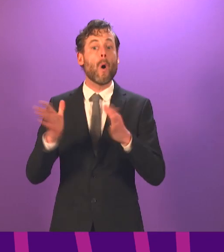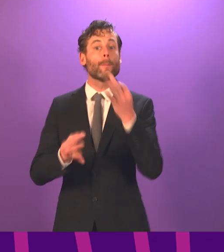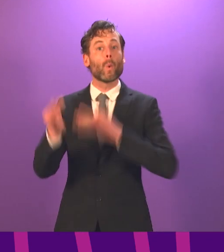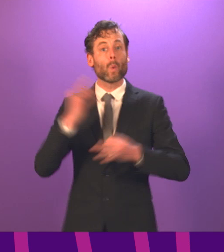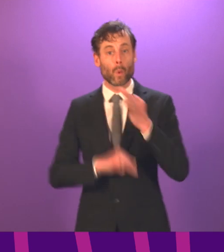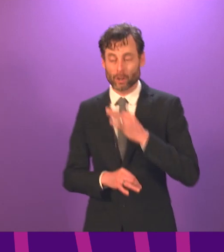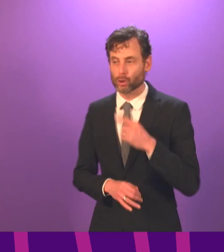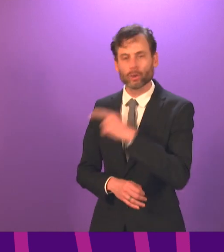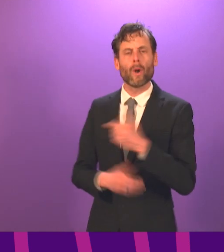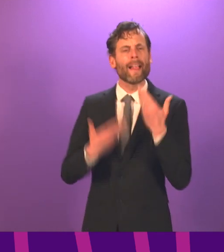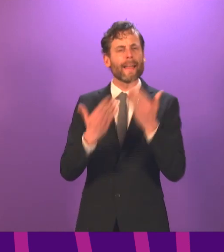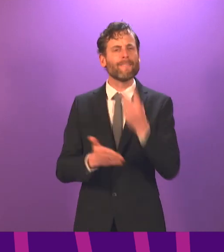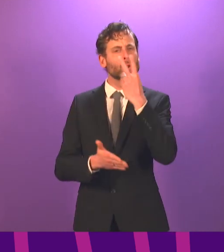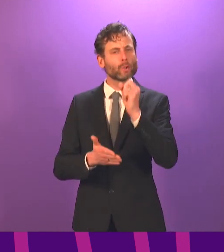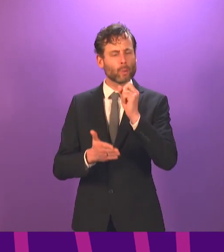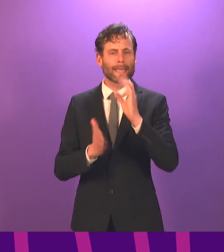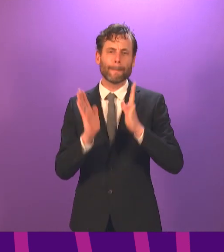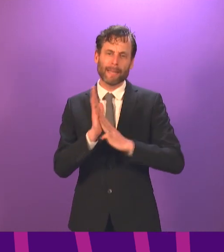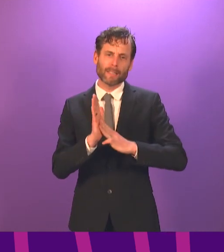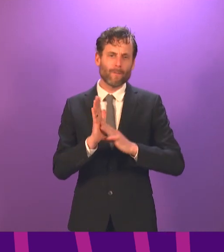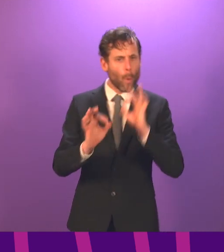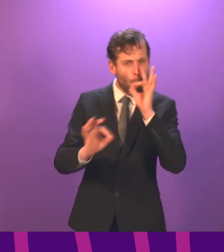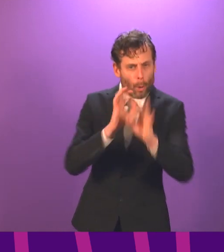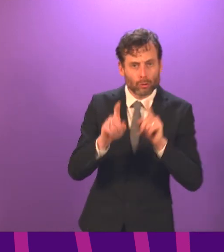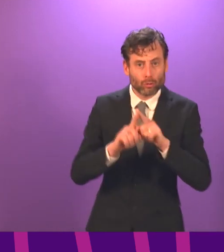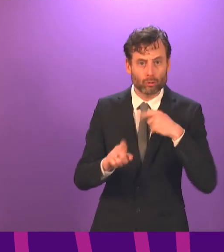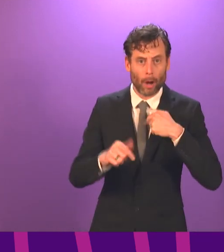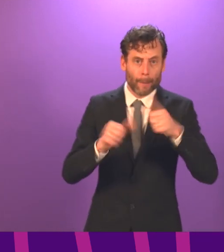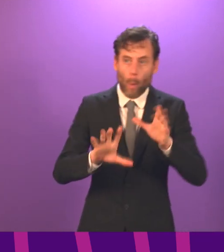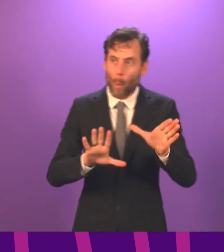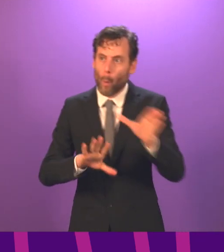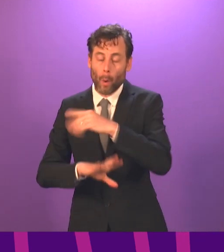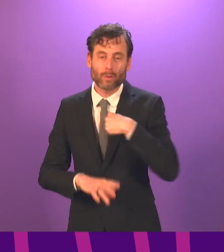allow about 20 minutes to get everybody in—I know that members are all interested in this subject.